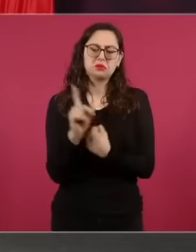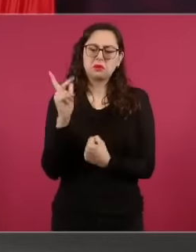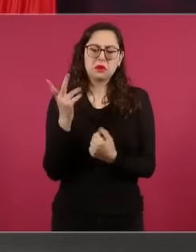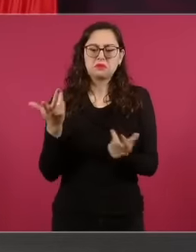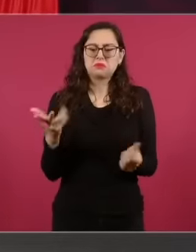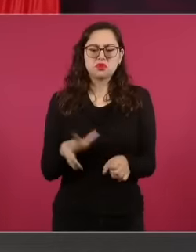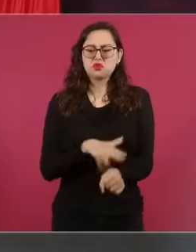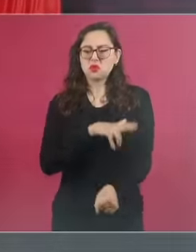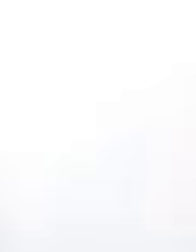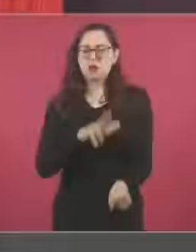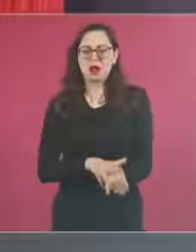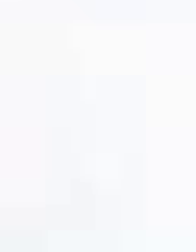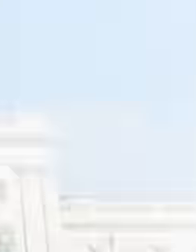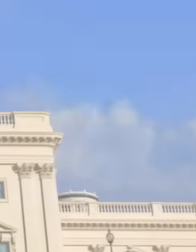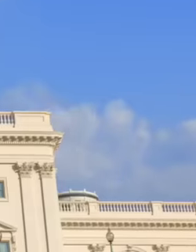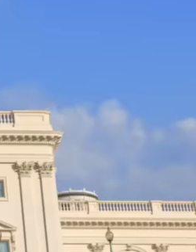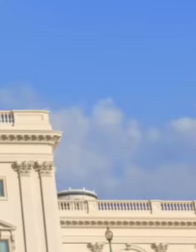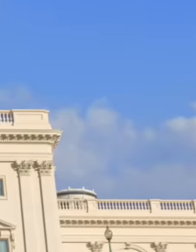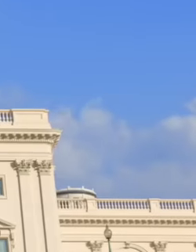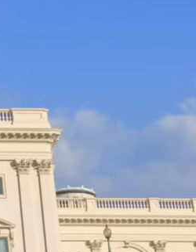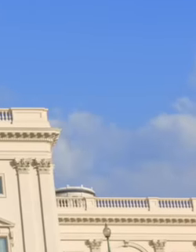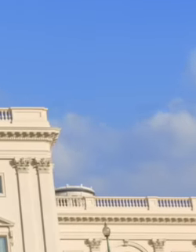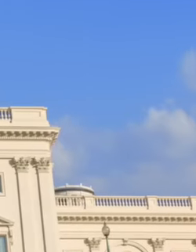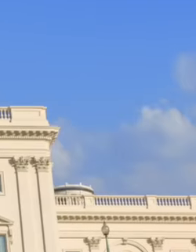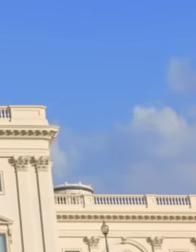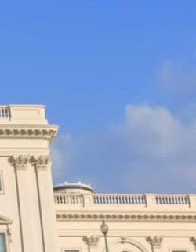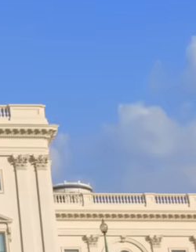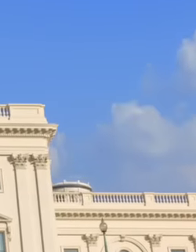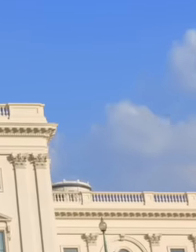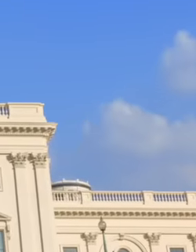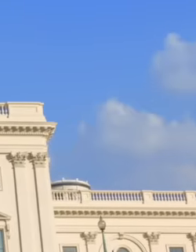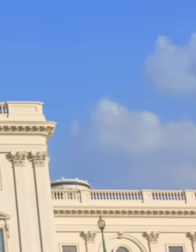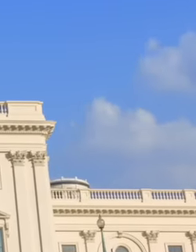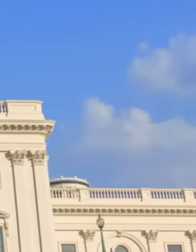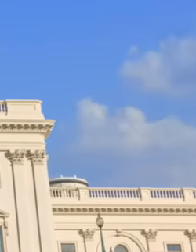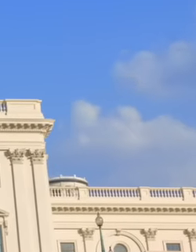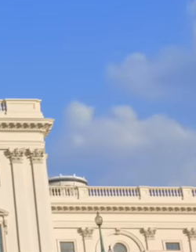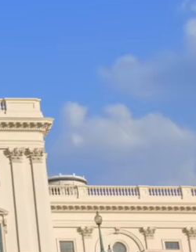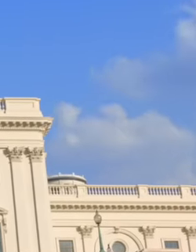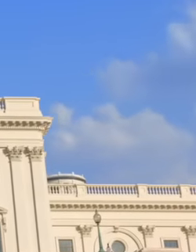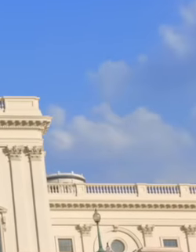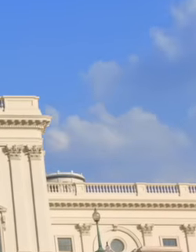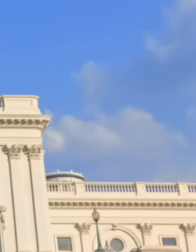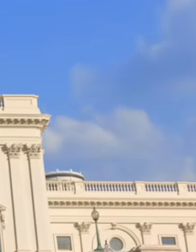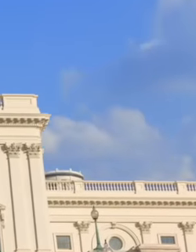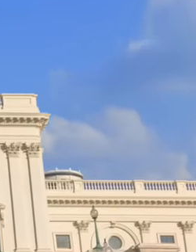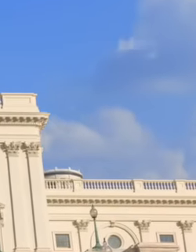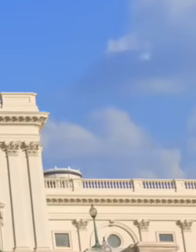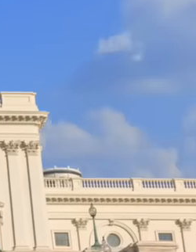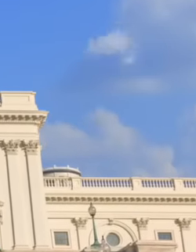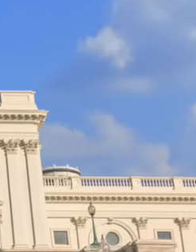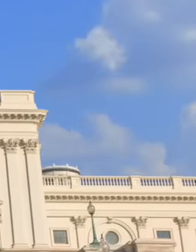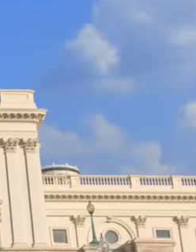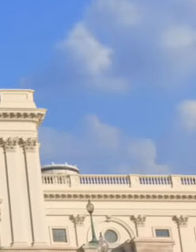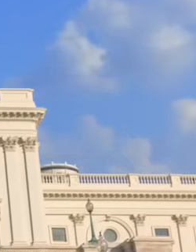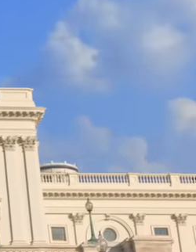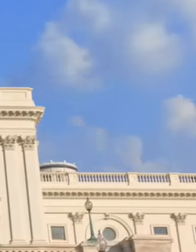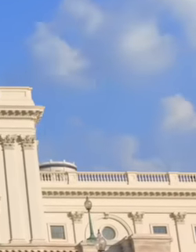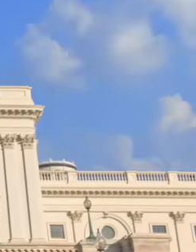and it is also part of the history of our country E in the United States